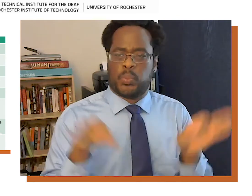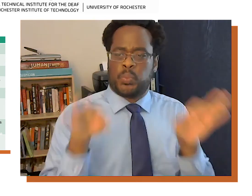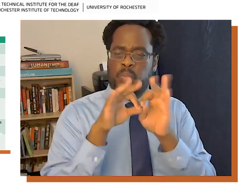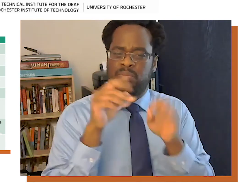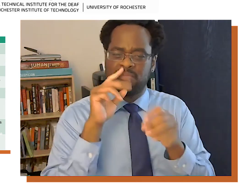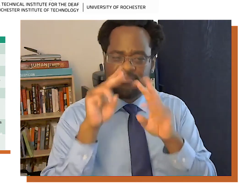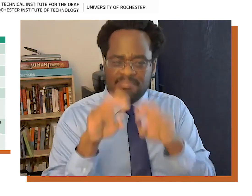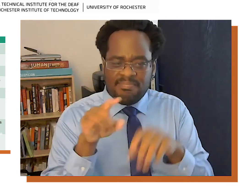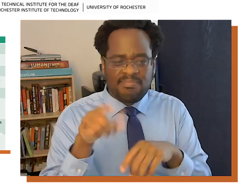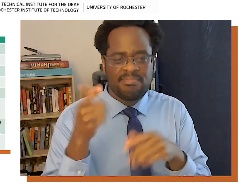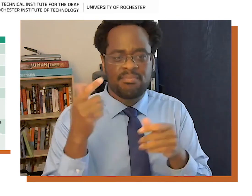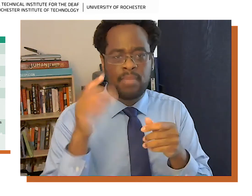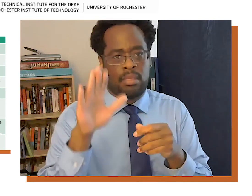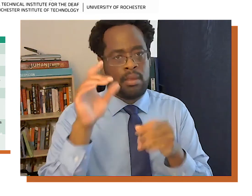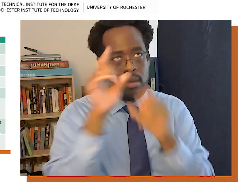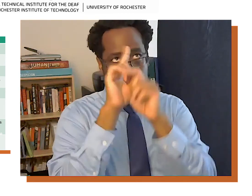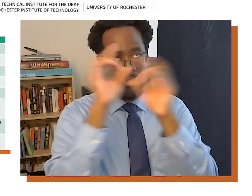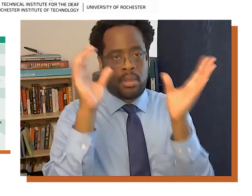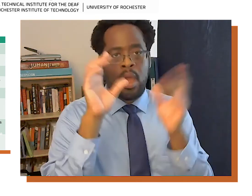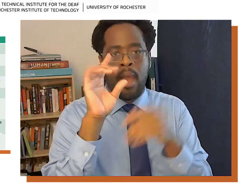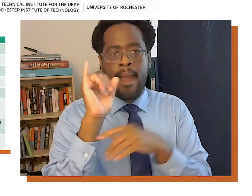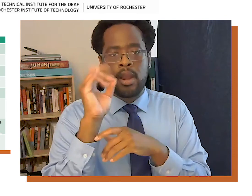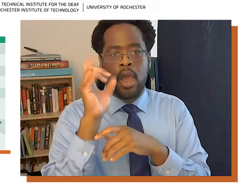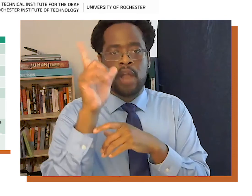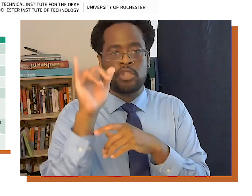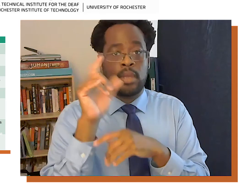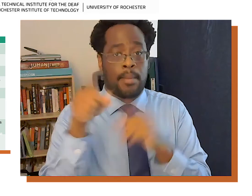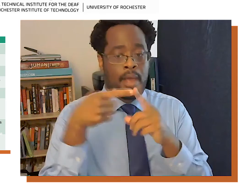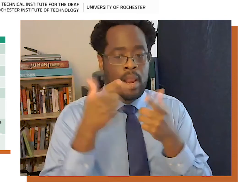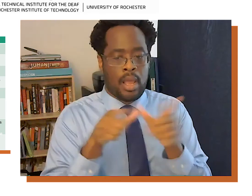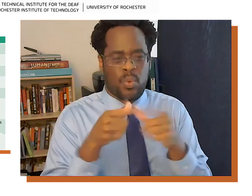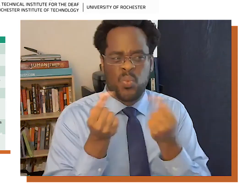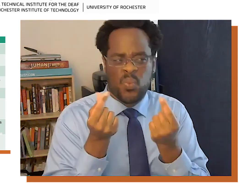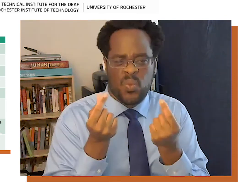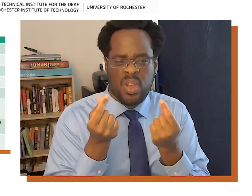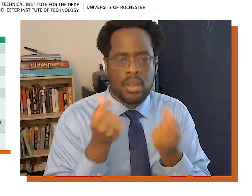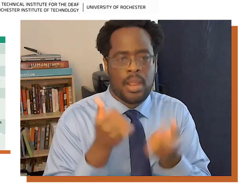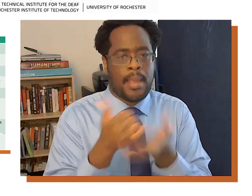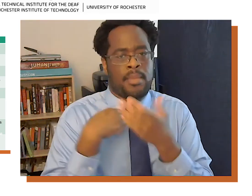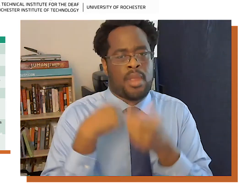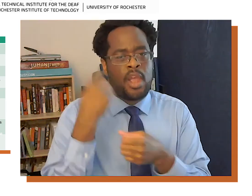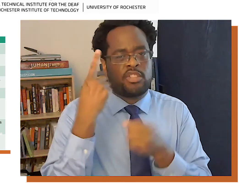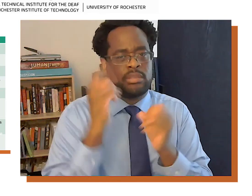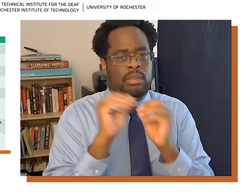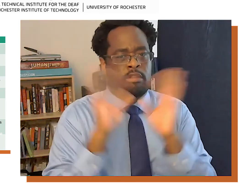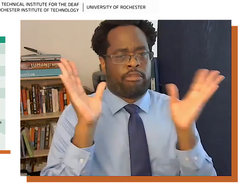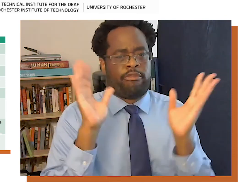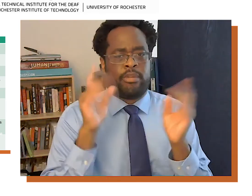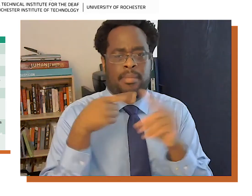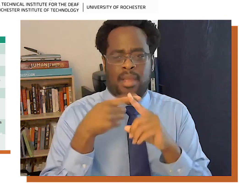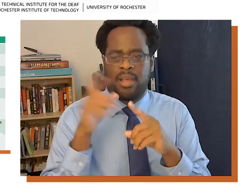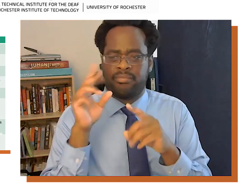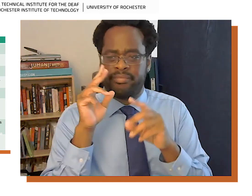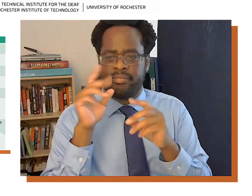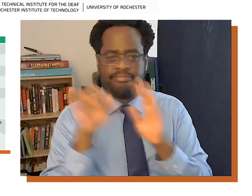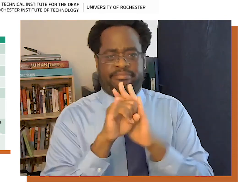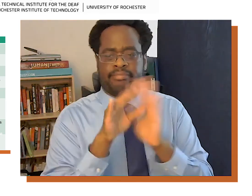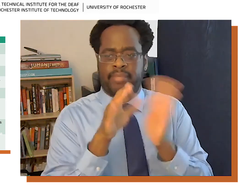For me personally analyzing this data, I was thinking about that statement and language,